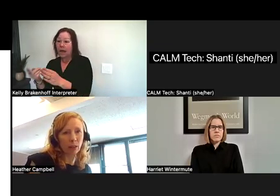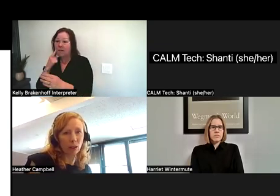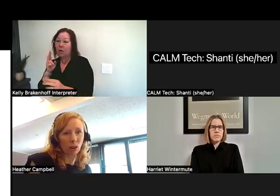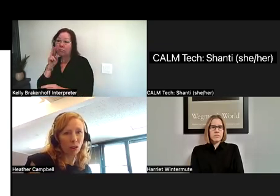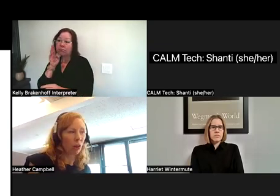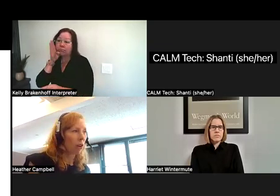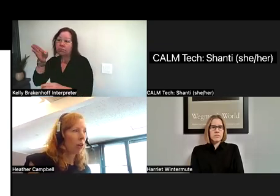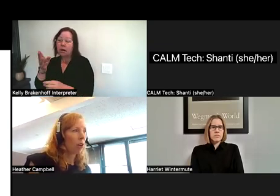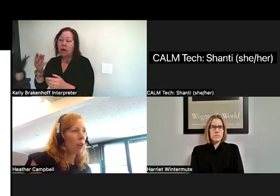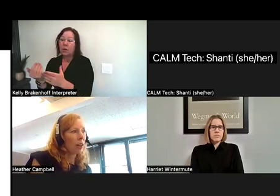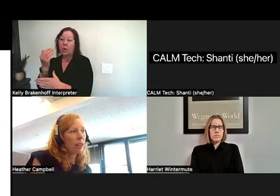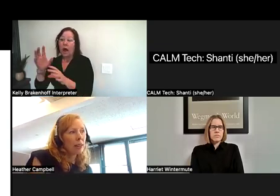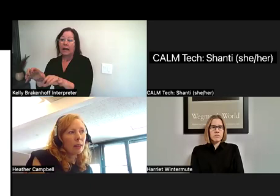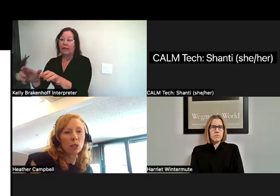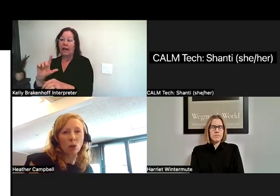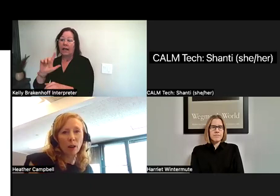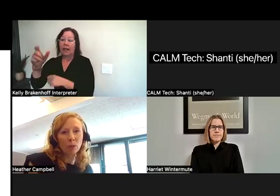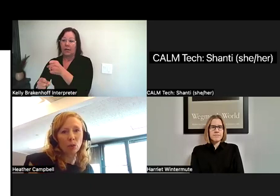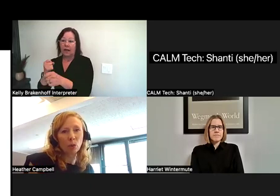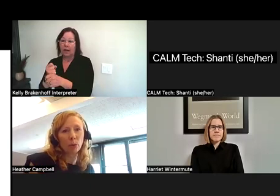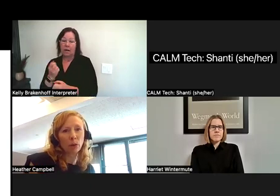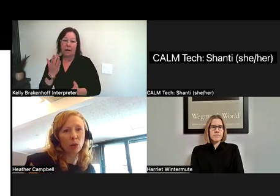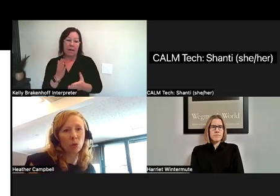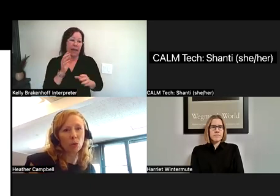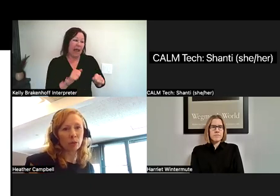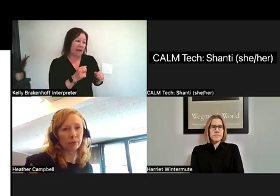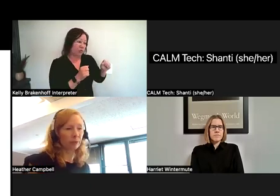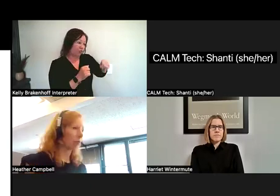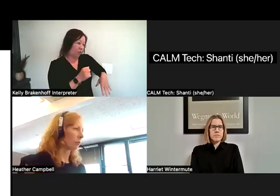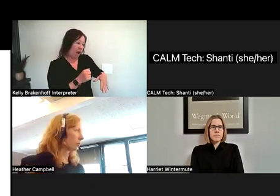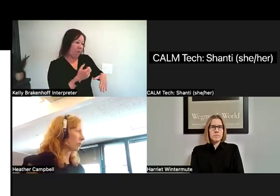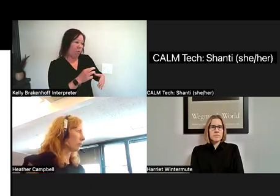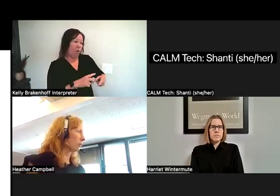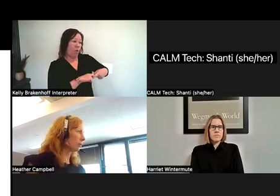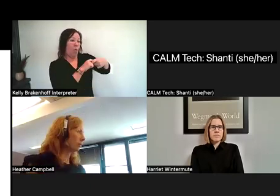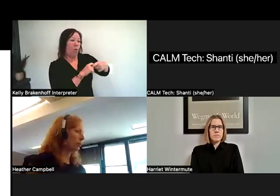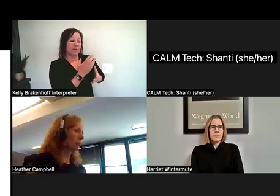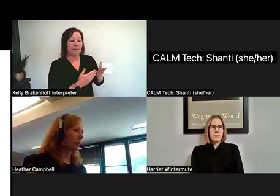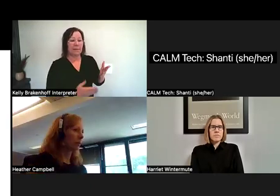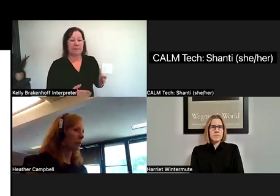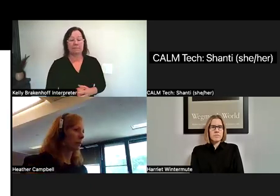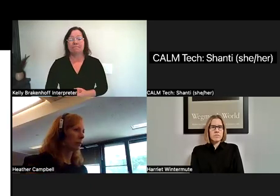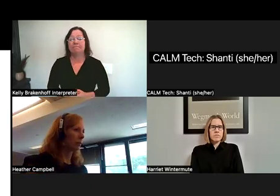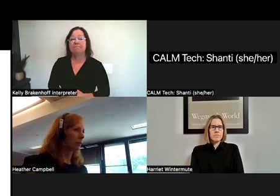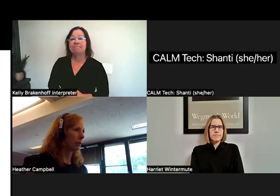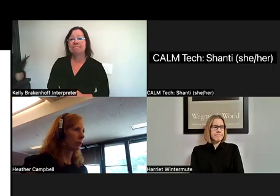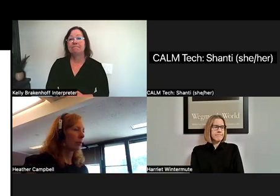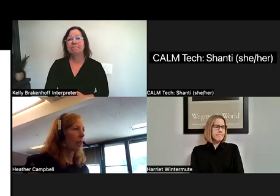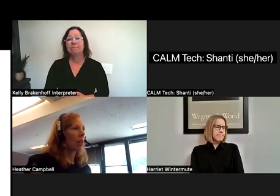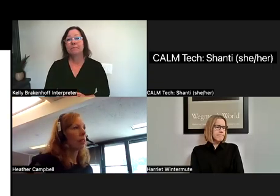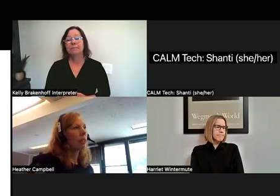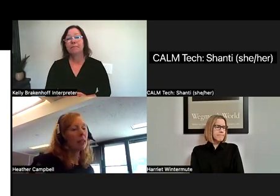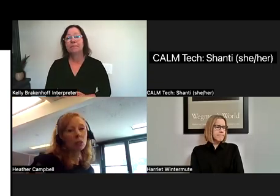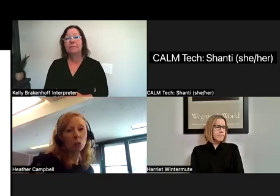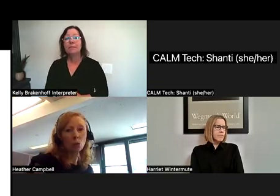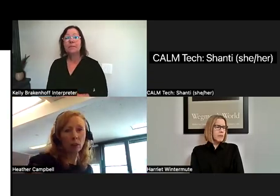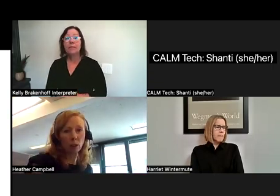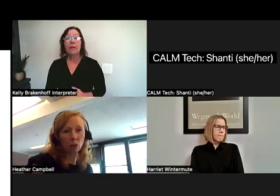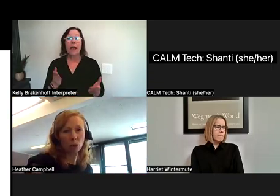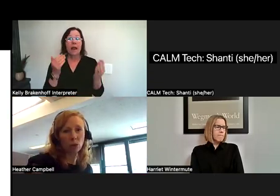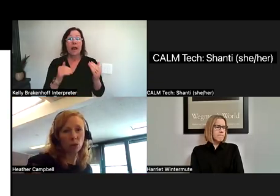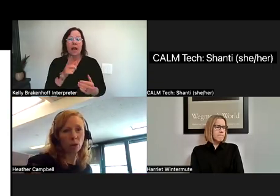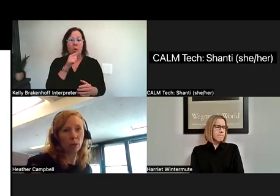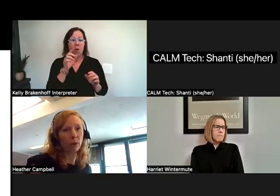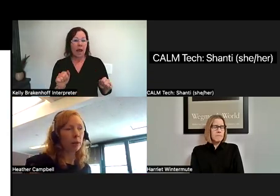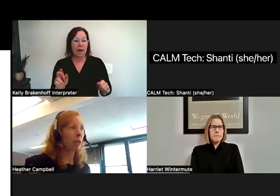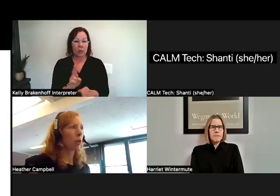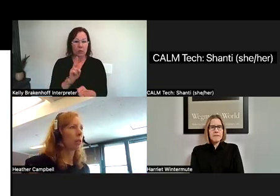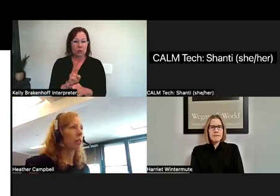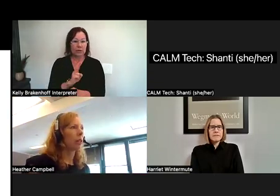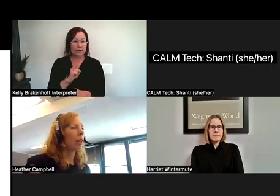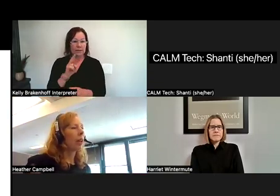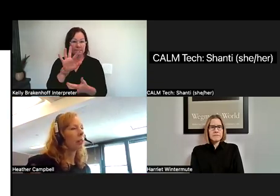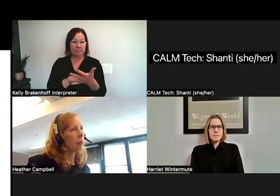year? Can anything be dropped or put on hold? Next who can use a priority matrix. As the